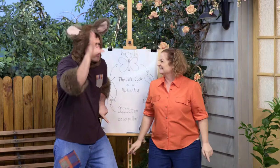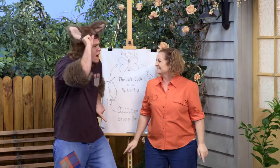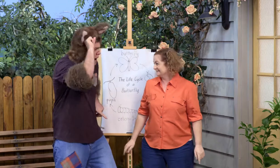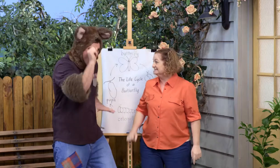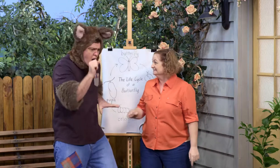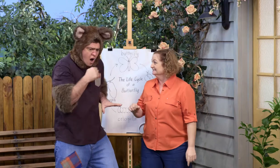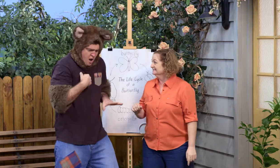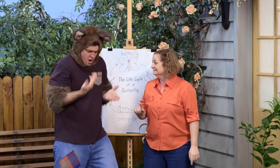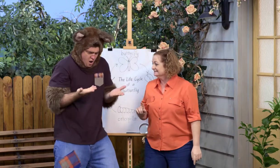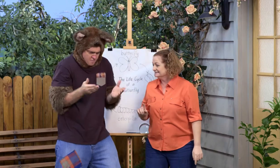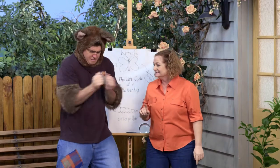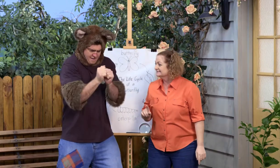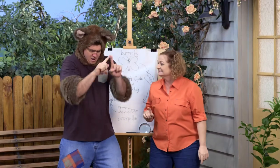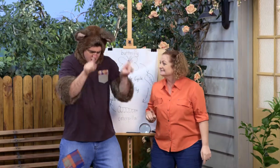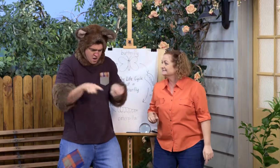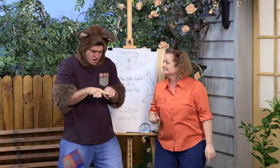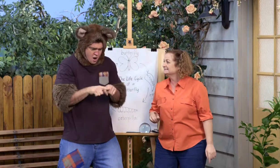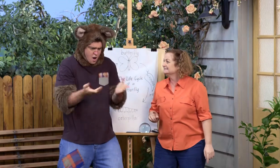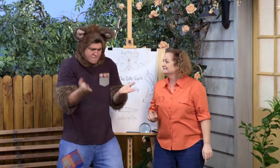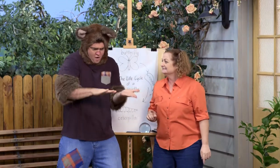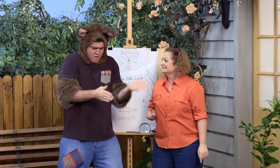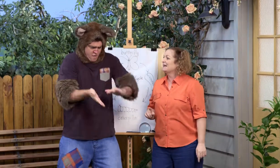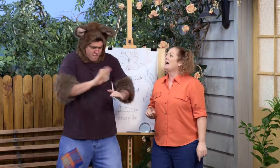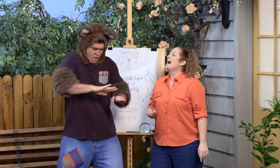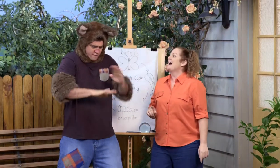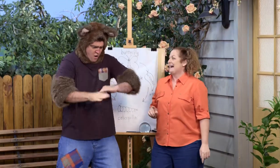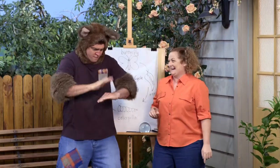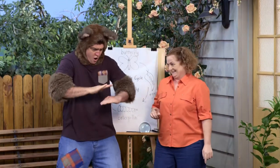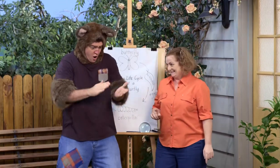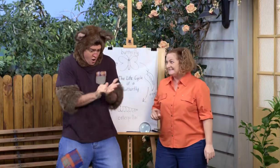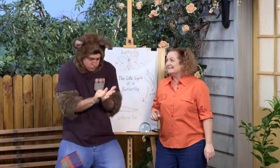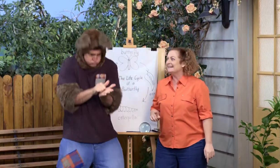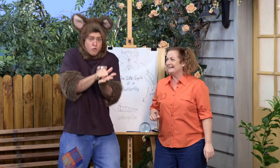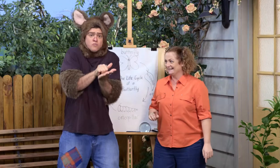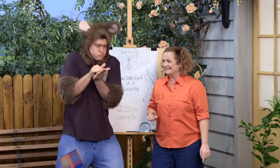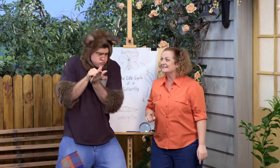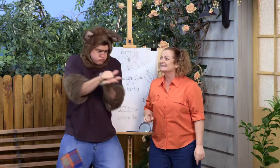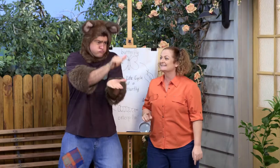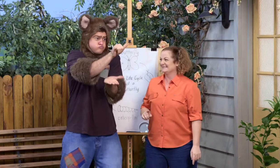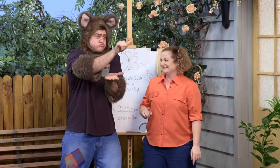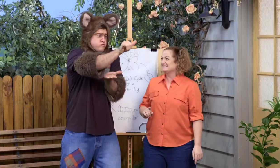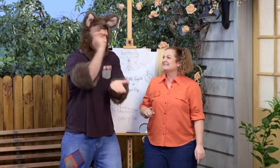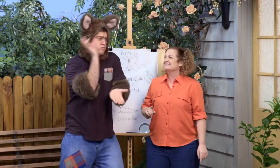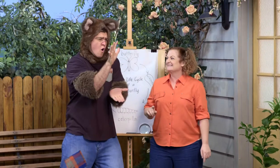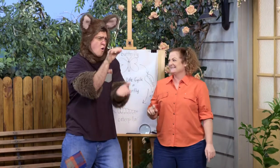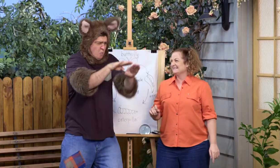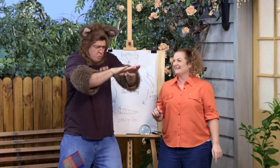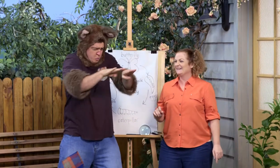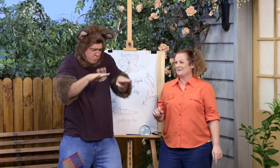Oh, I can remember when I had to fold that piece of paper to make my paper aeroplane. Oh, it had to be folded just right,